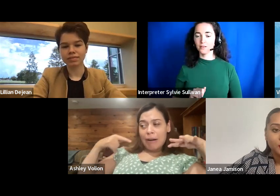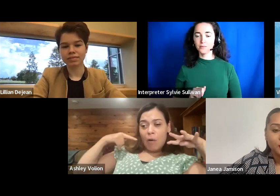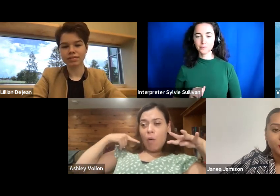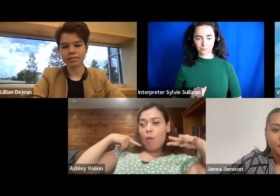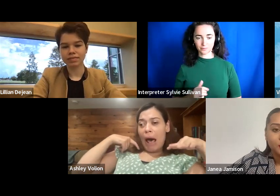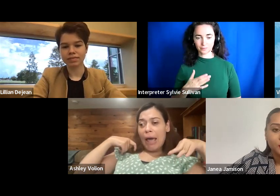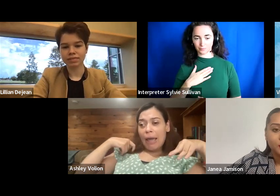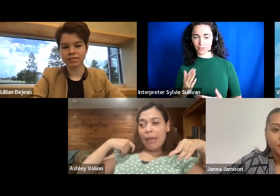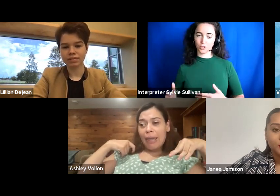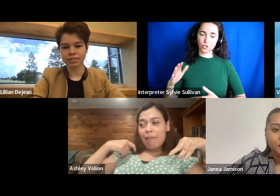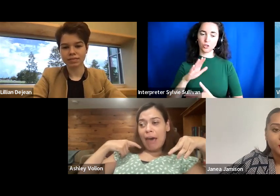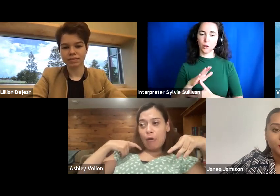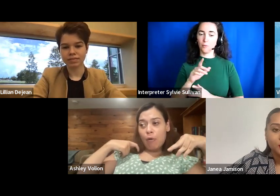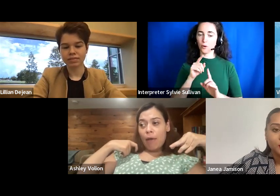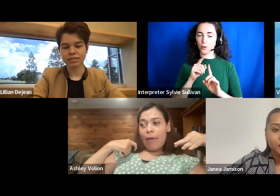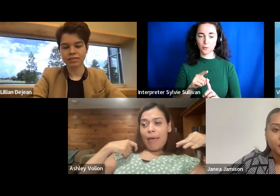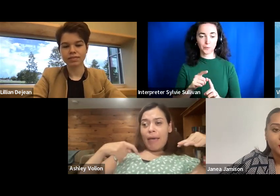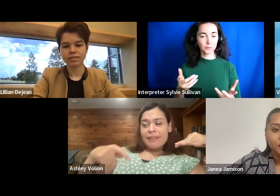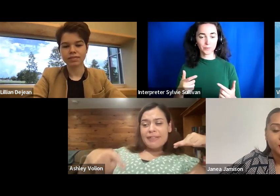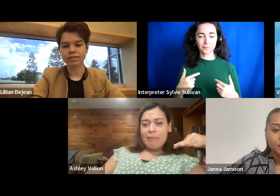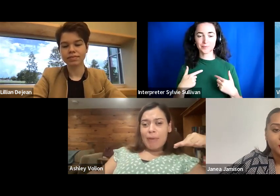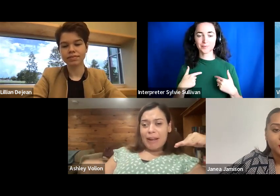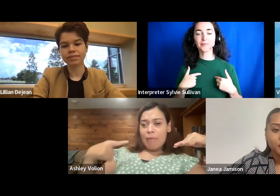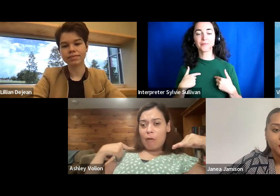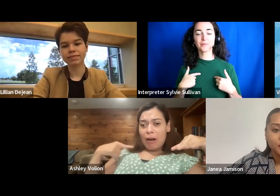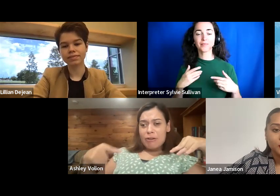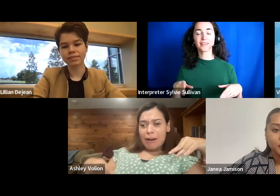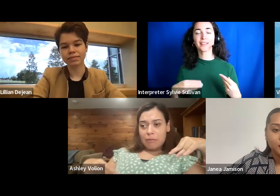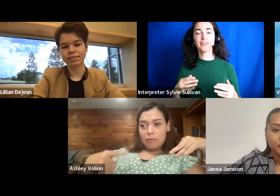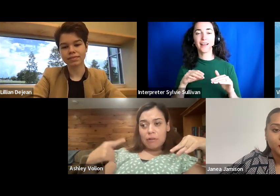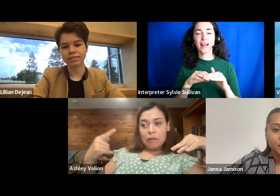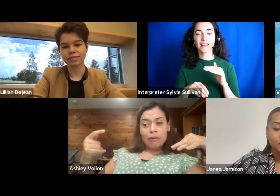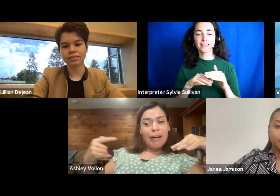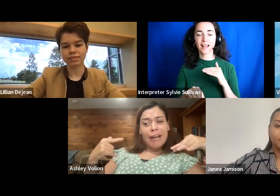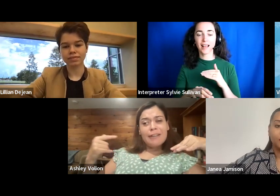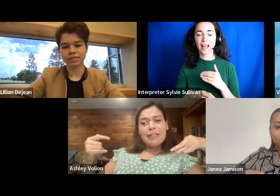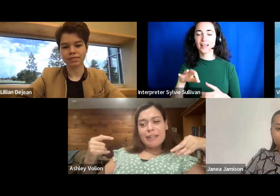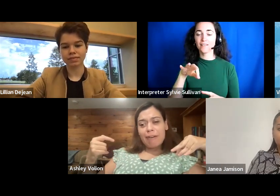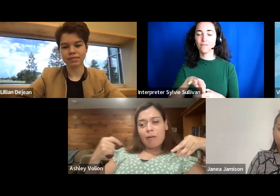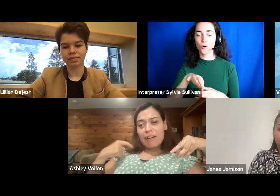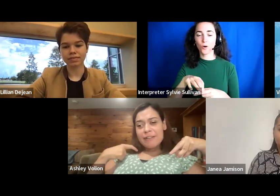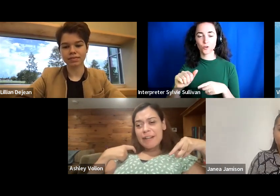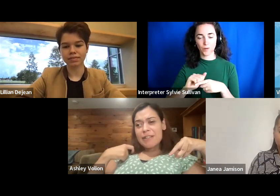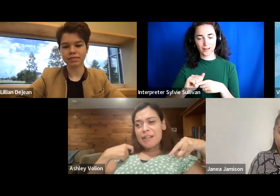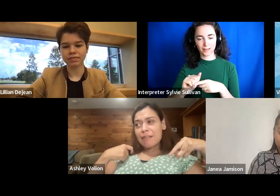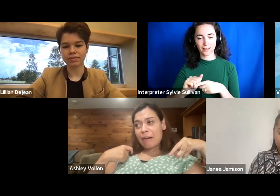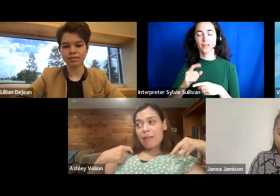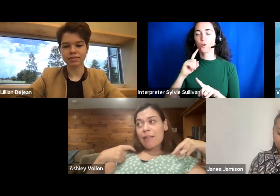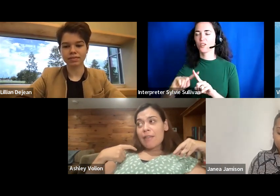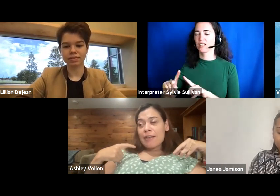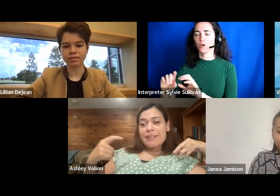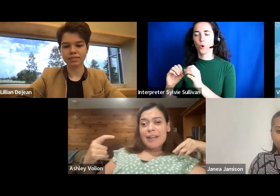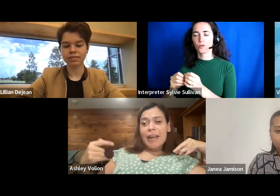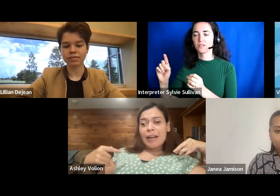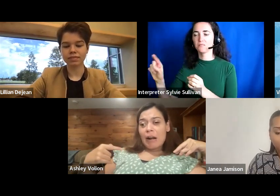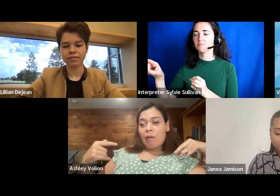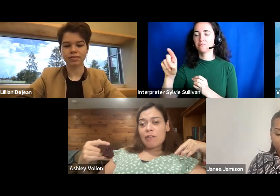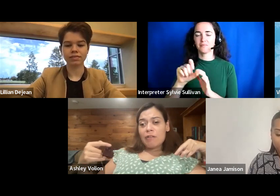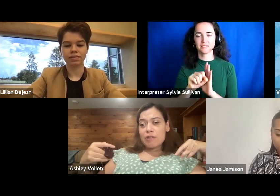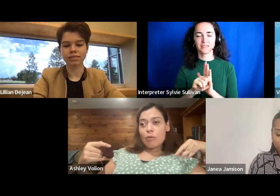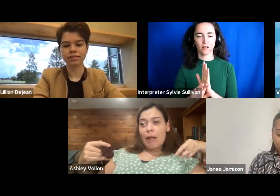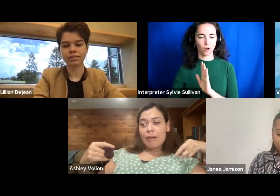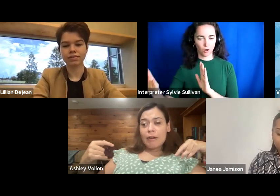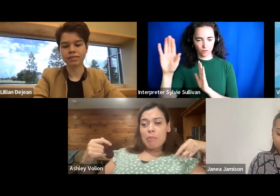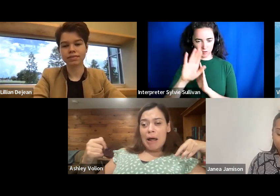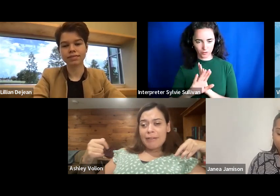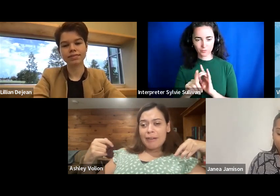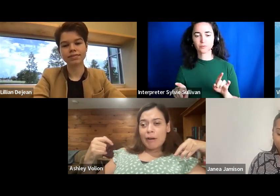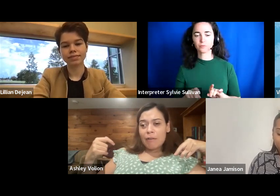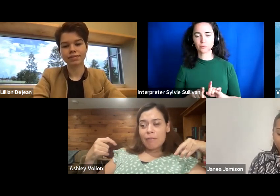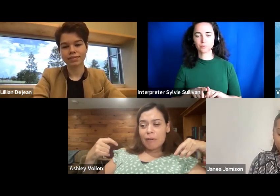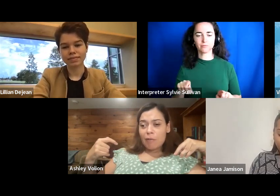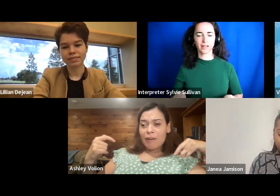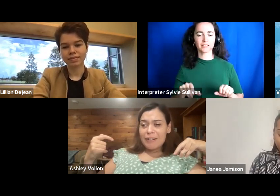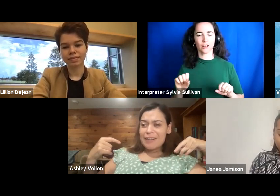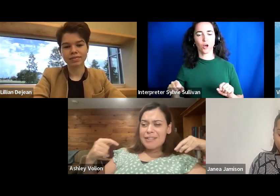I give out. I guess That's ability voting draining some different organizations around the State, and also do other policy work for the work organization.